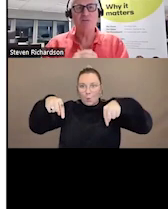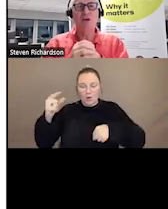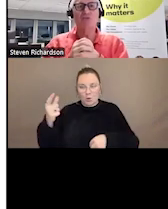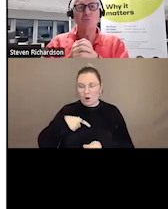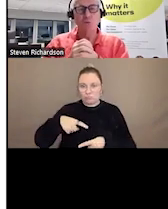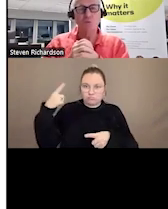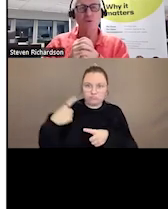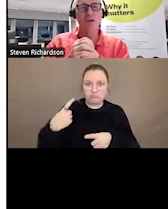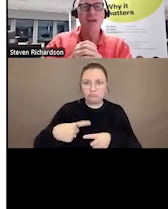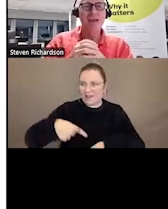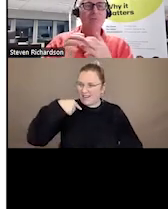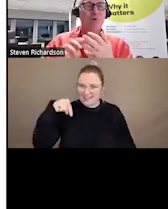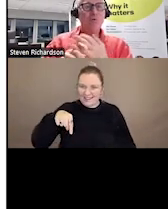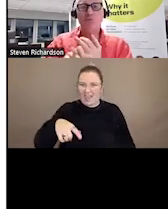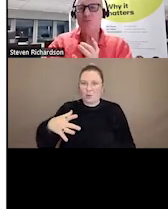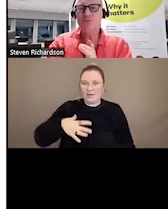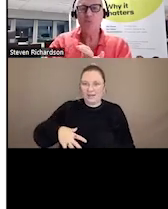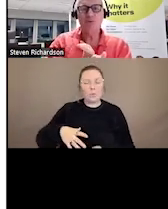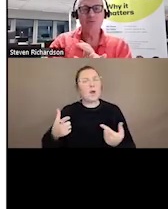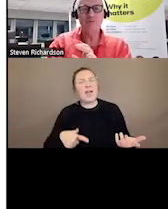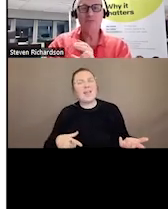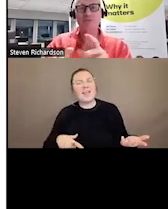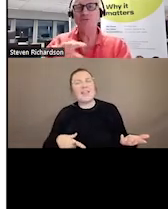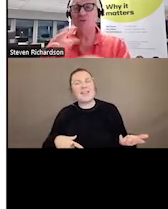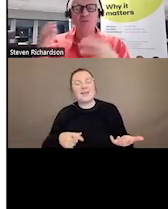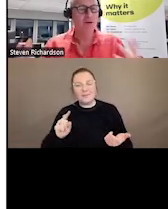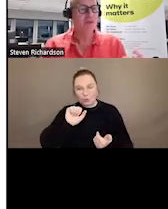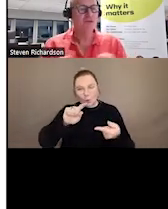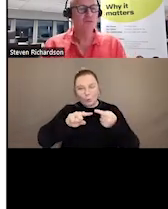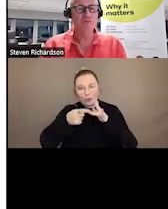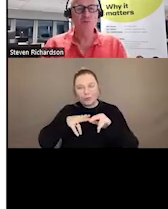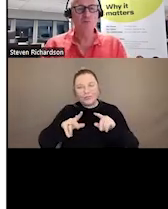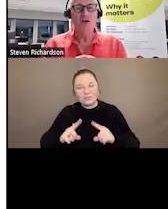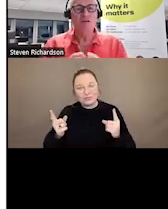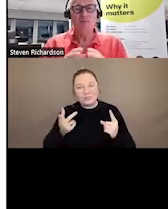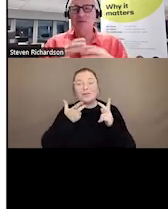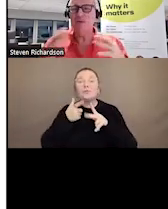around your work and also, what is your point of difference? If you are making a short film,